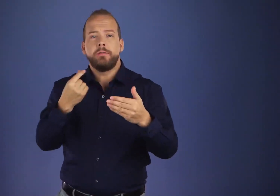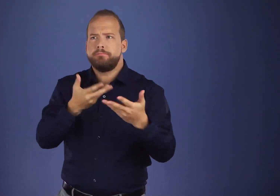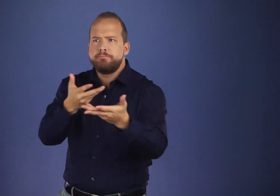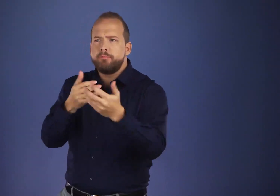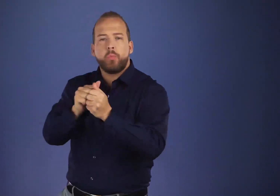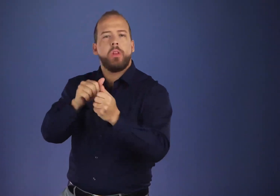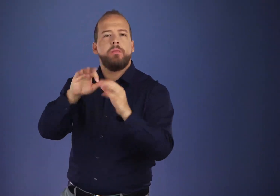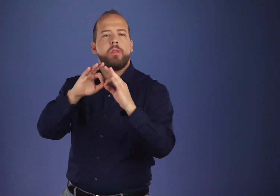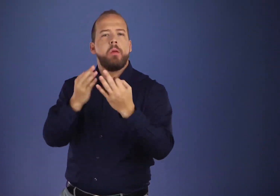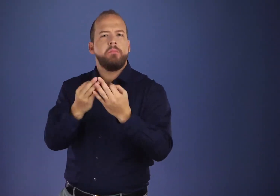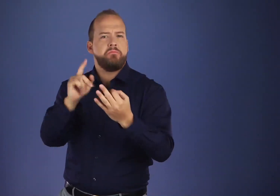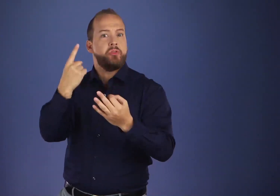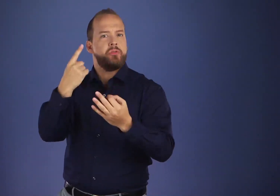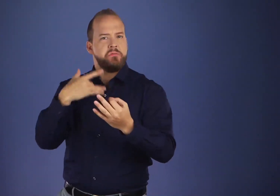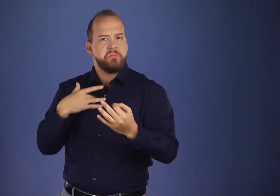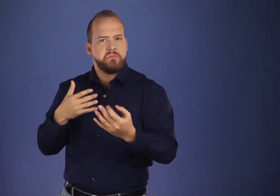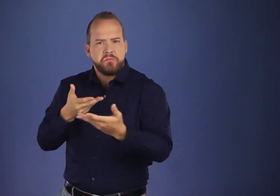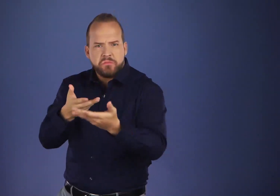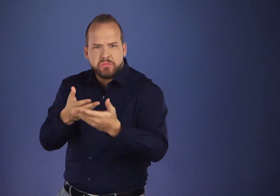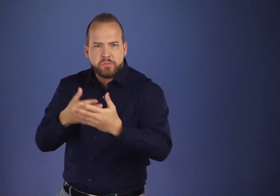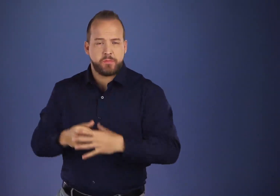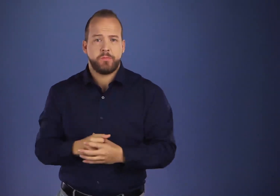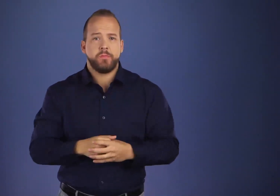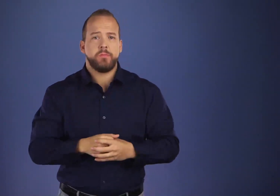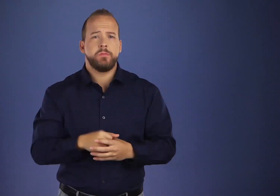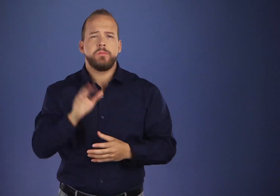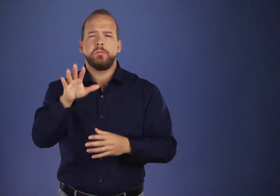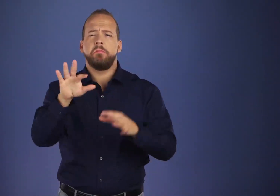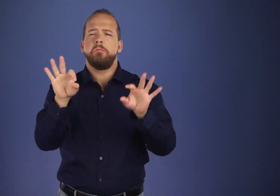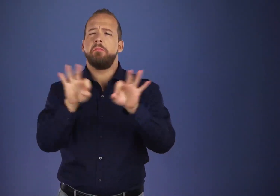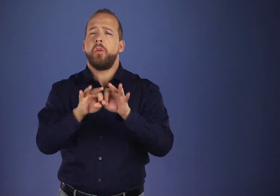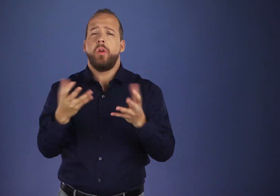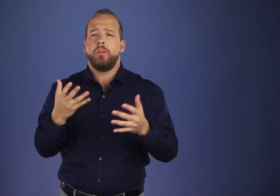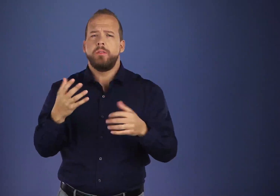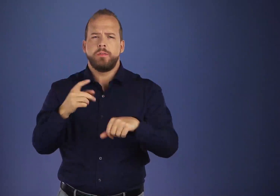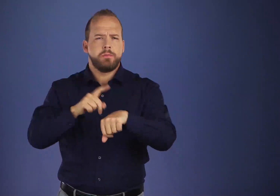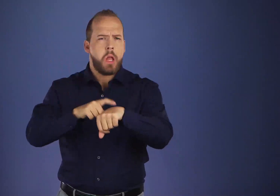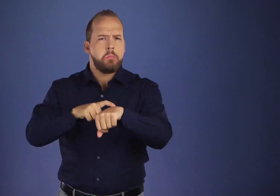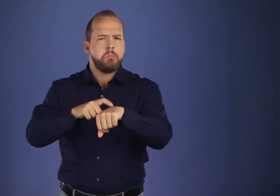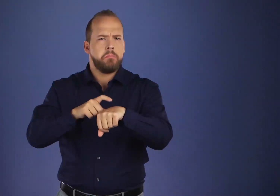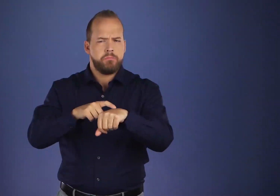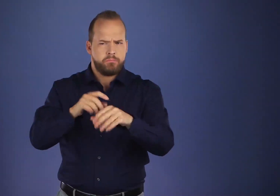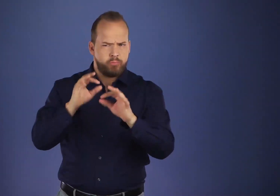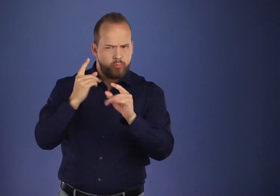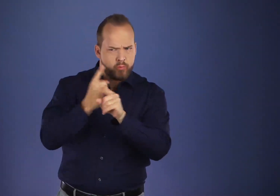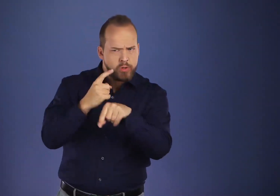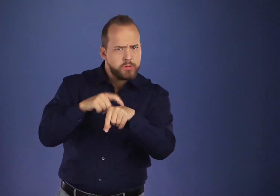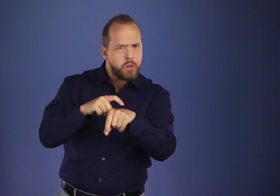The moment we tell our families that we are really going to try the program, the process has begun.